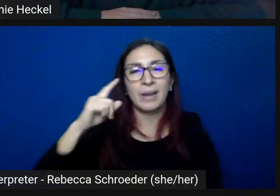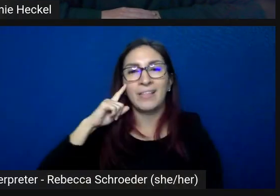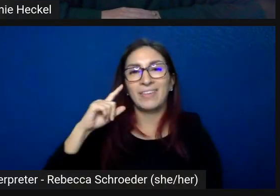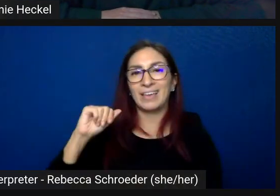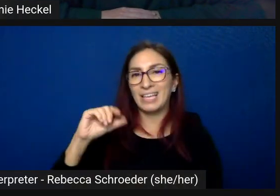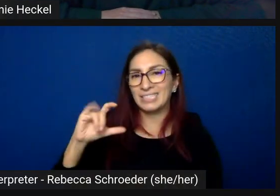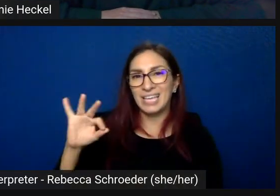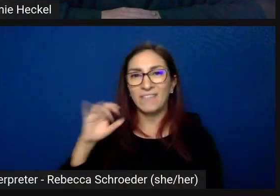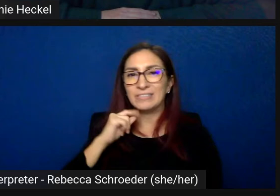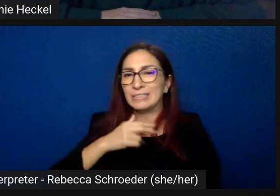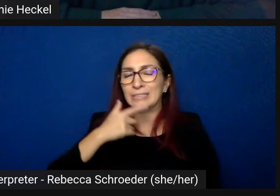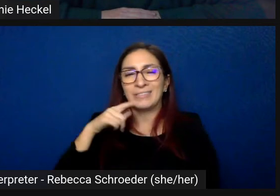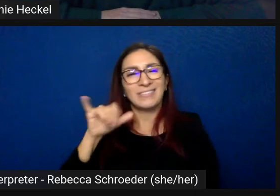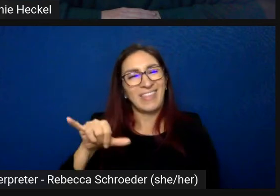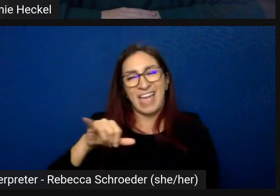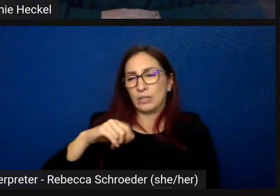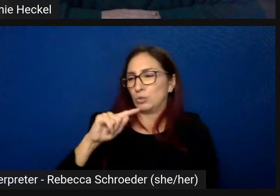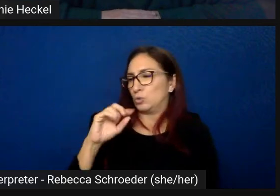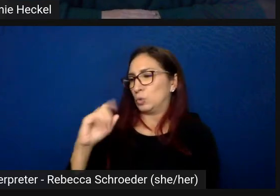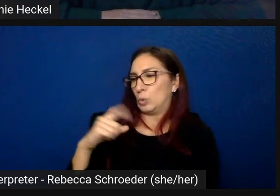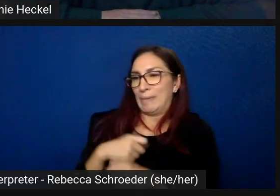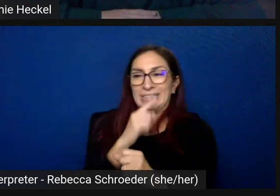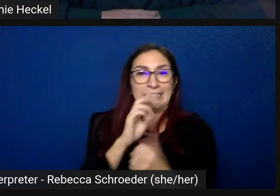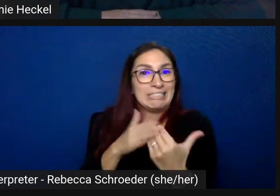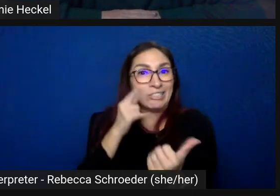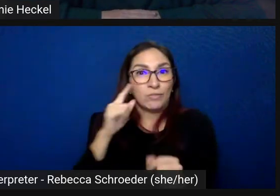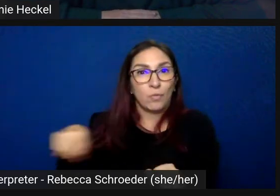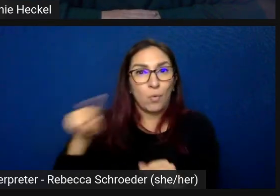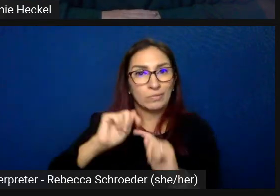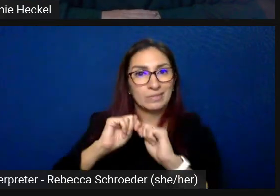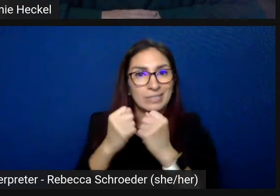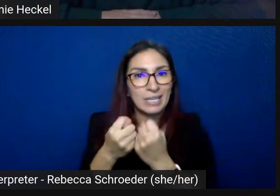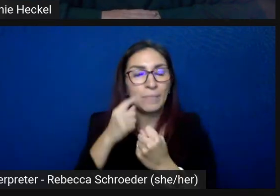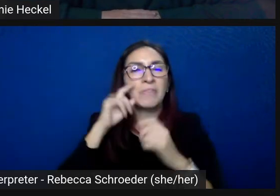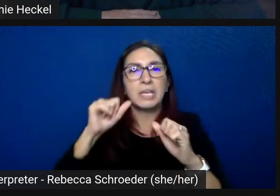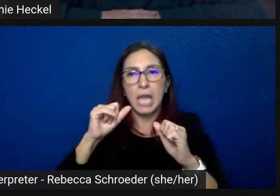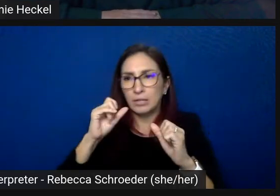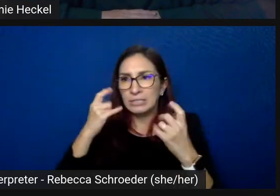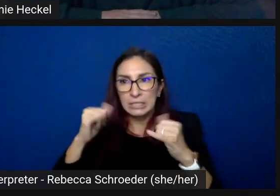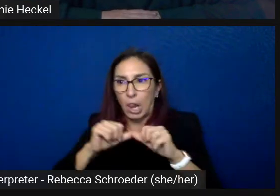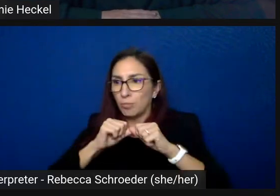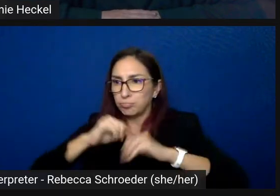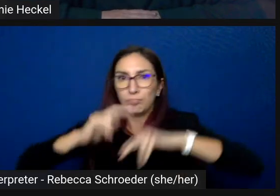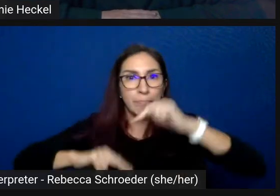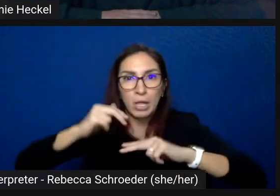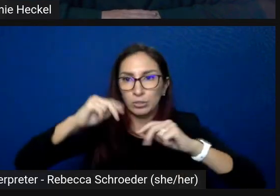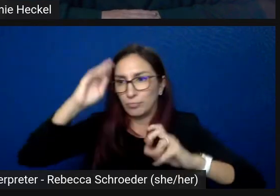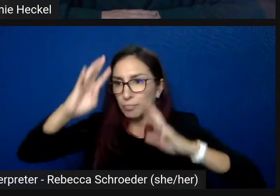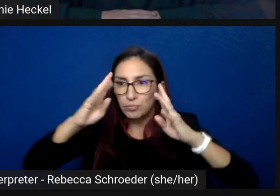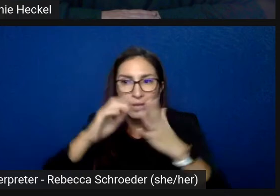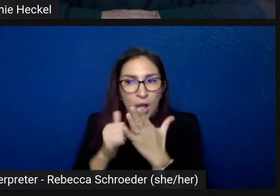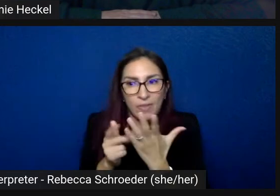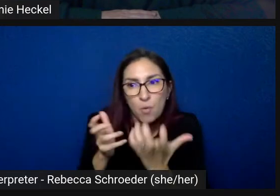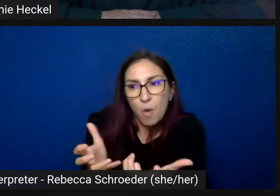for the rest of the team, because they can just build stuff out the way they want it. Then the developer consistent export the JSON file,